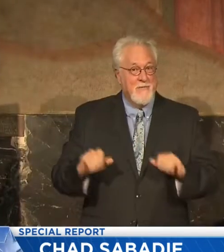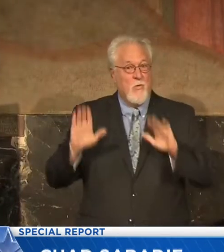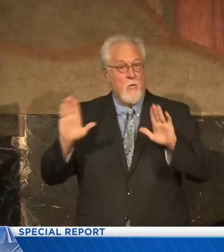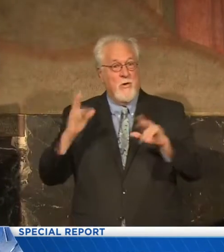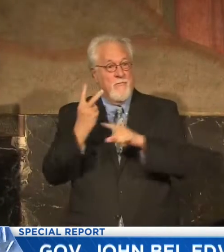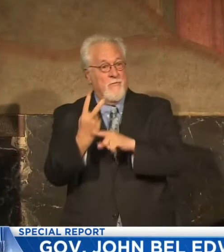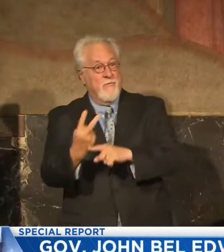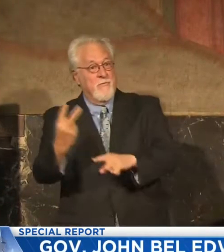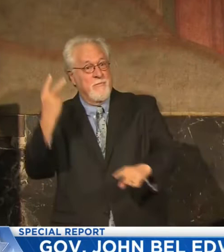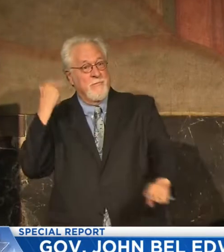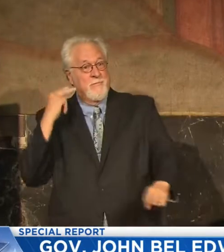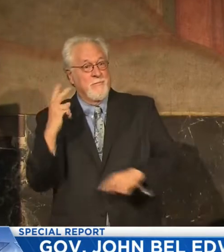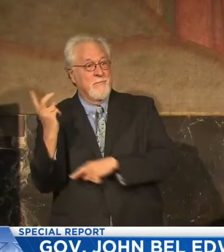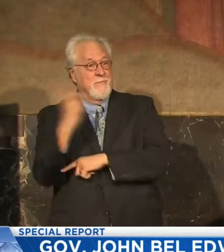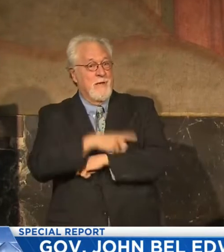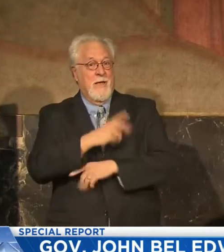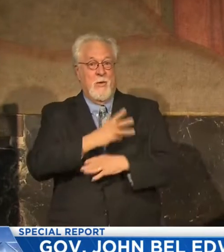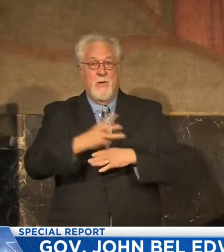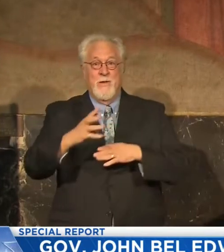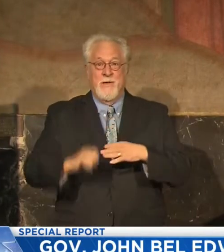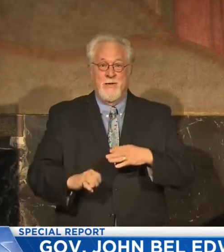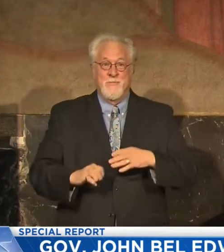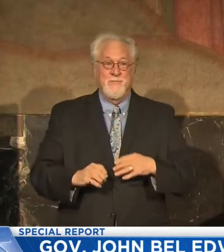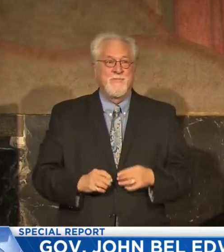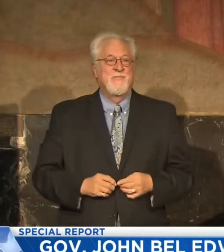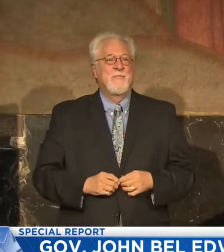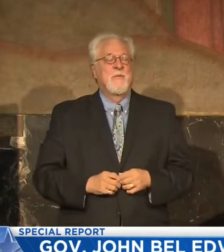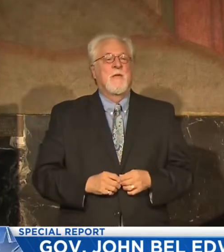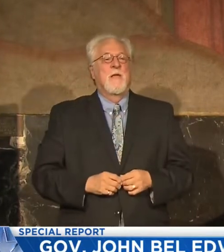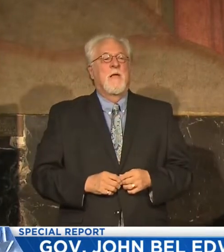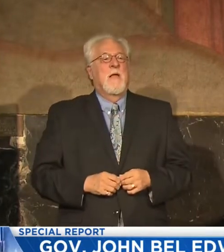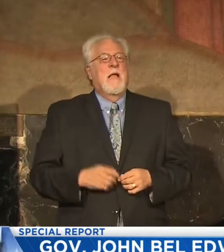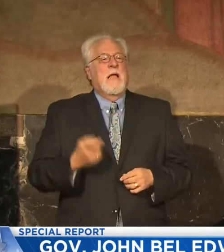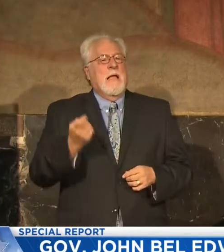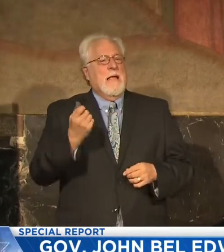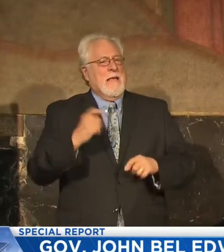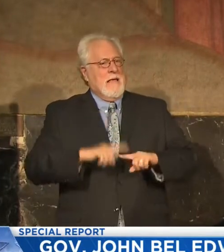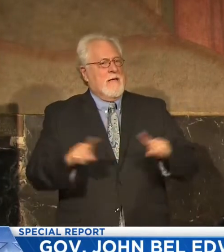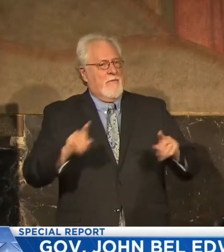SET TO PROVIDE THE STATE'S LATEST YUUPDATE IN THE FIGHT AGAINST COVID-19.